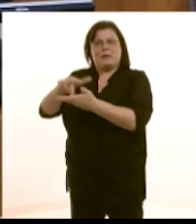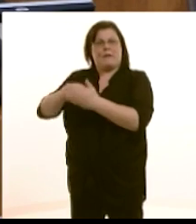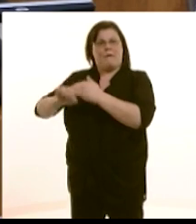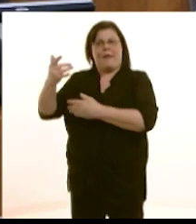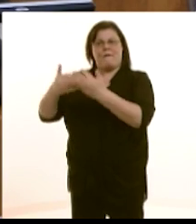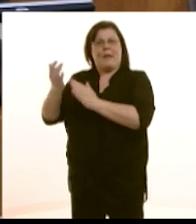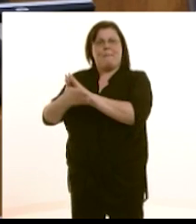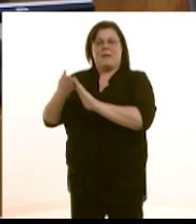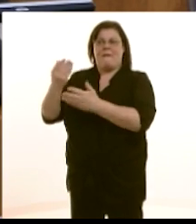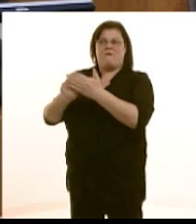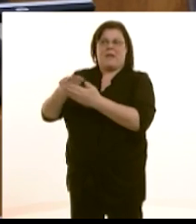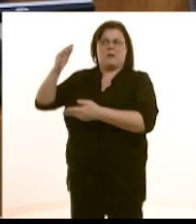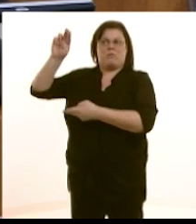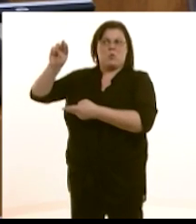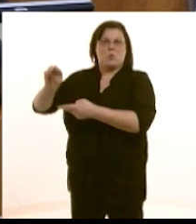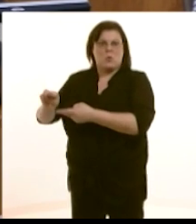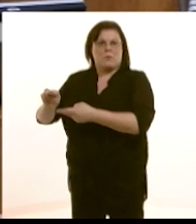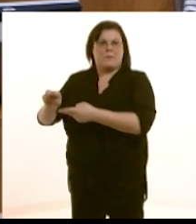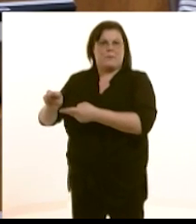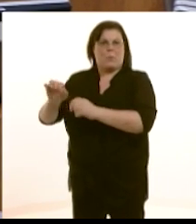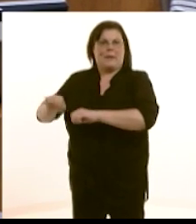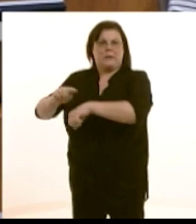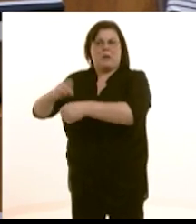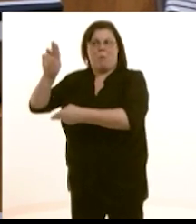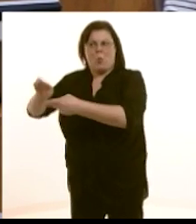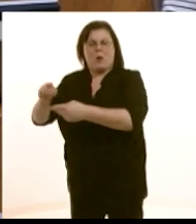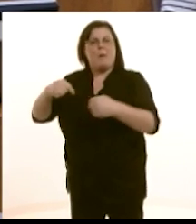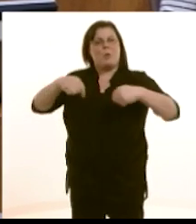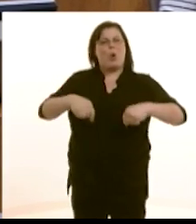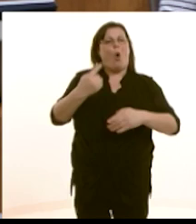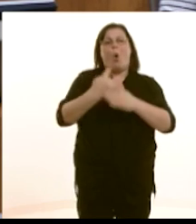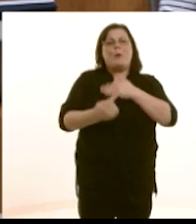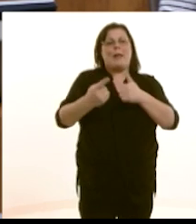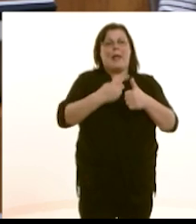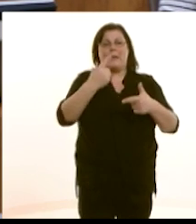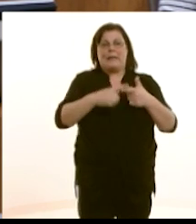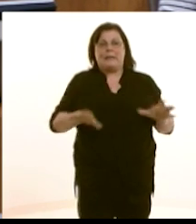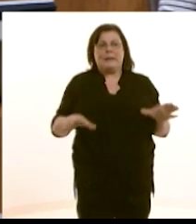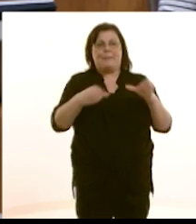to present the figures in a different way. We use figures for A&E departments. We donít